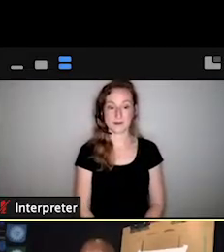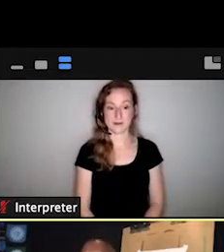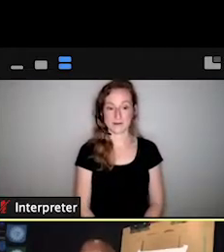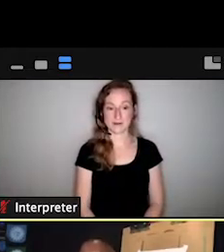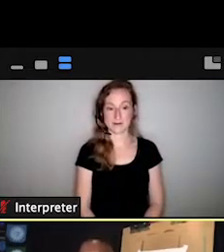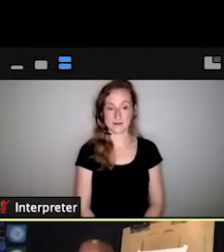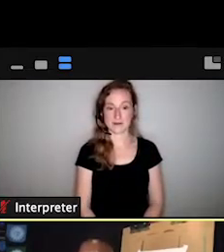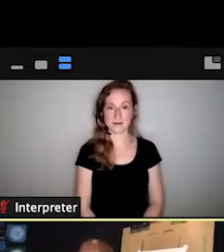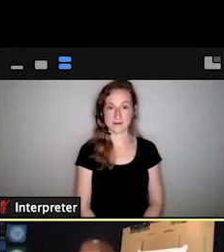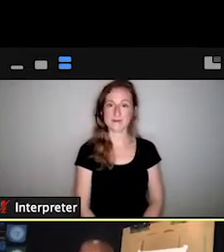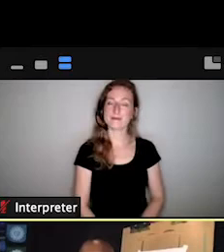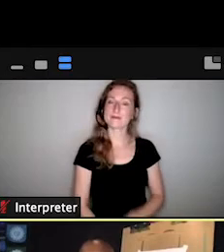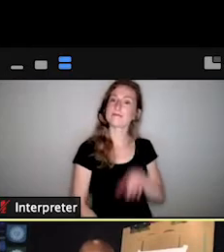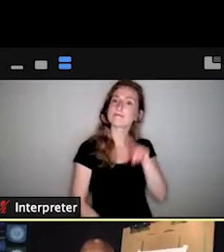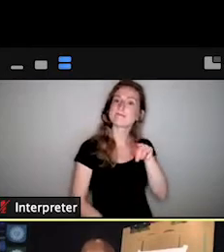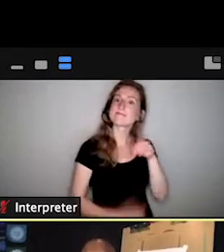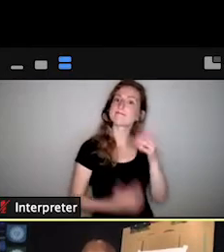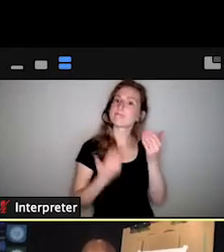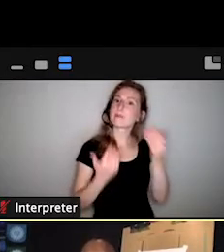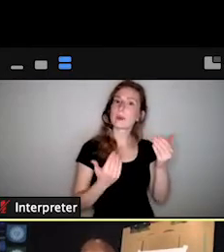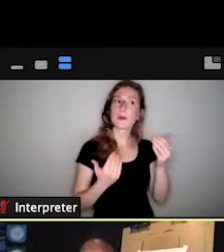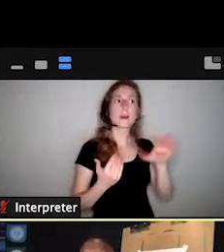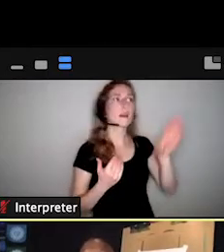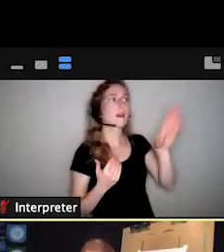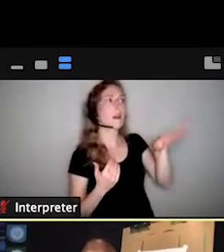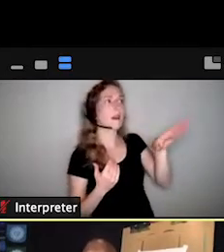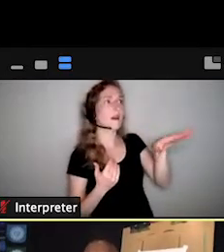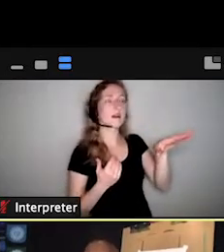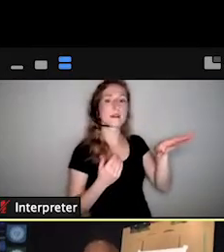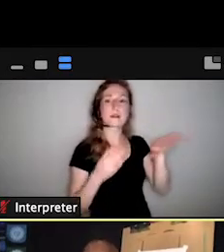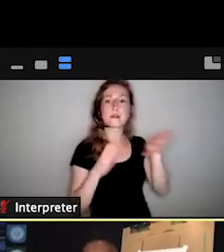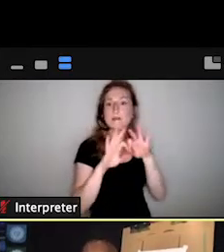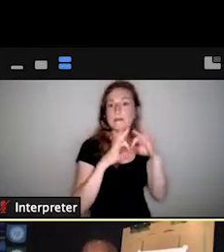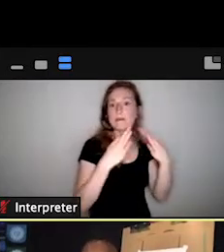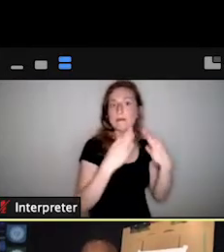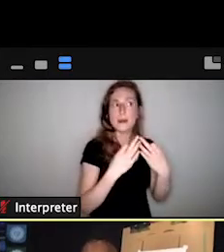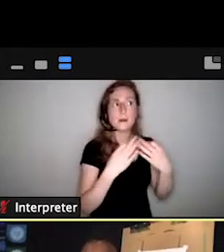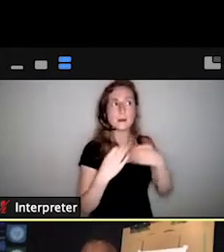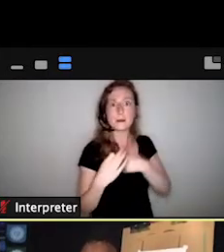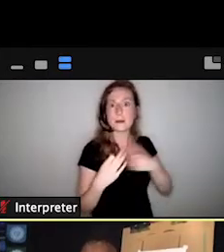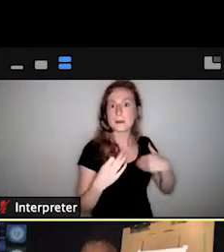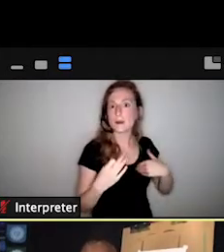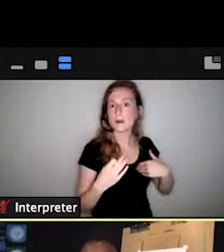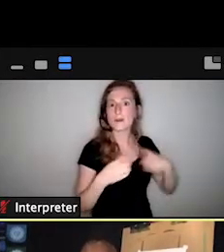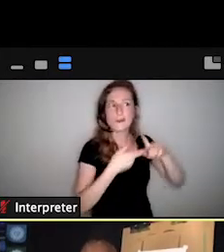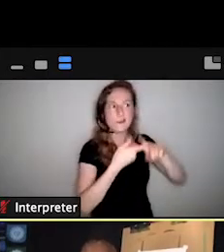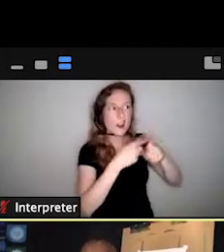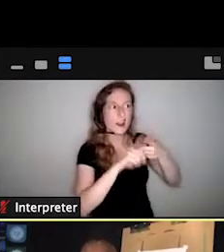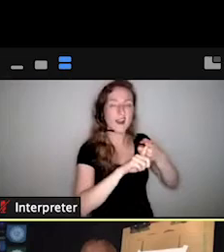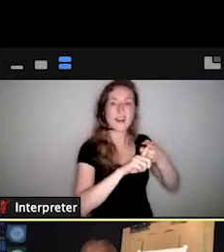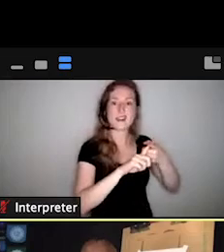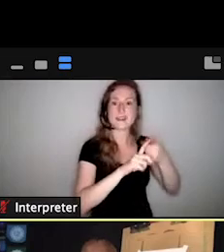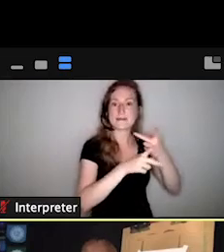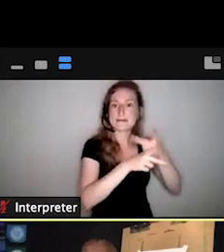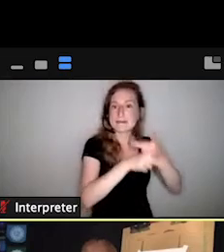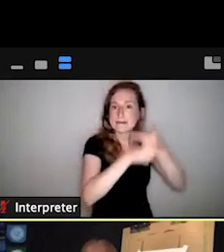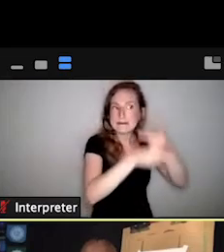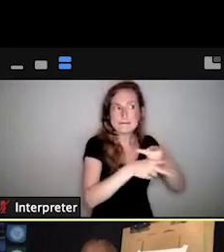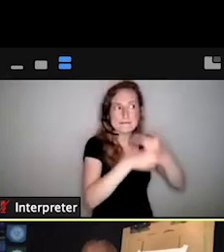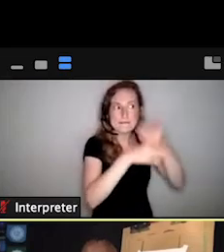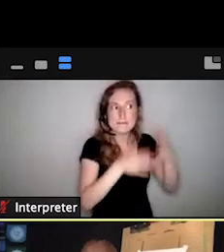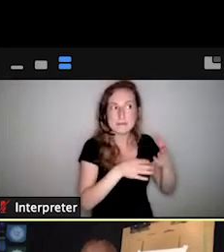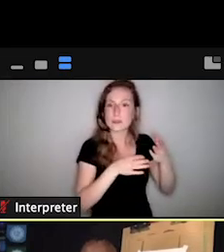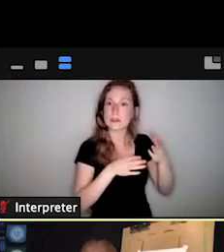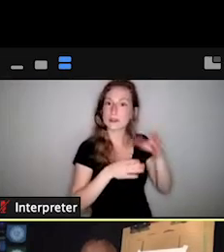Tell one of your family members or caregivers what you notice about this painting.